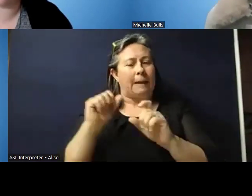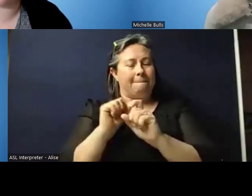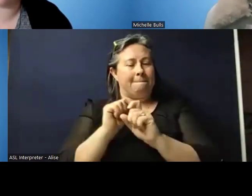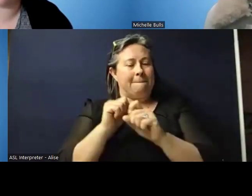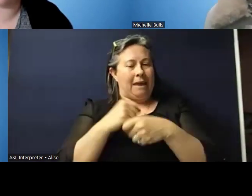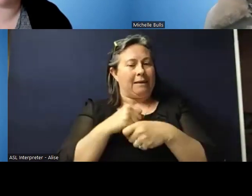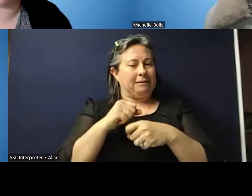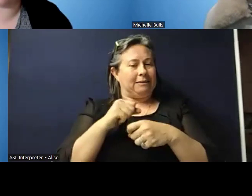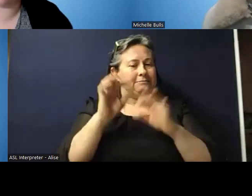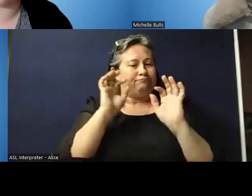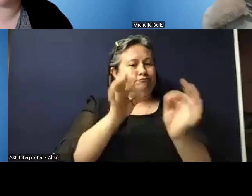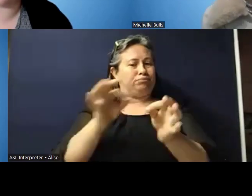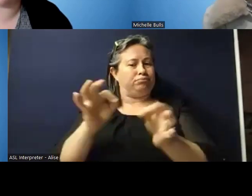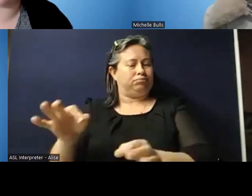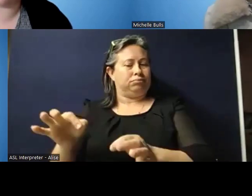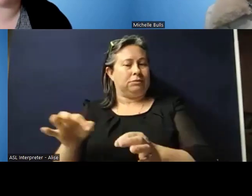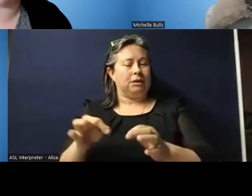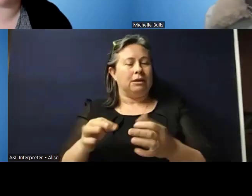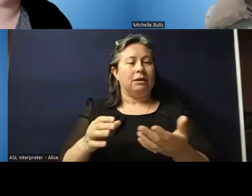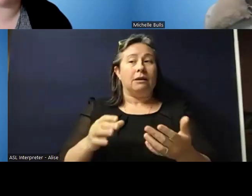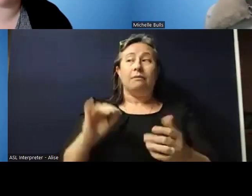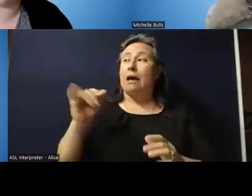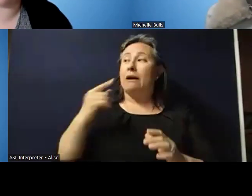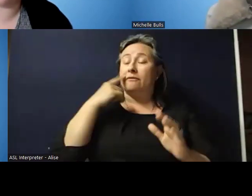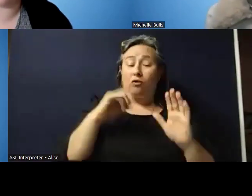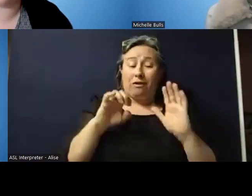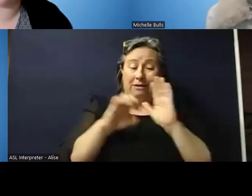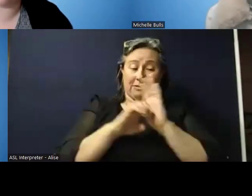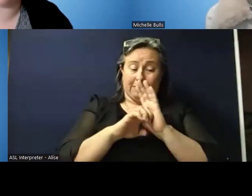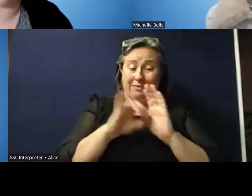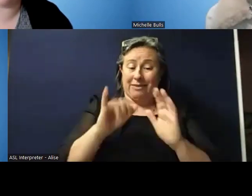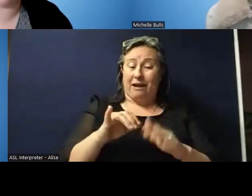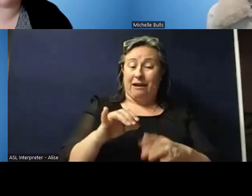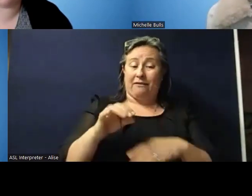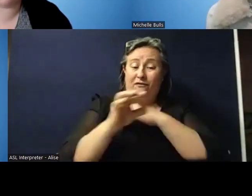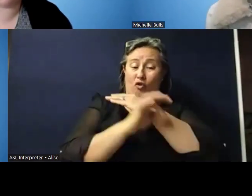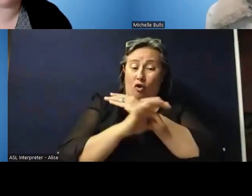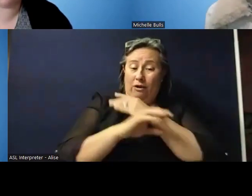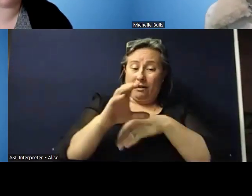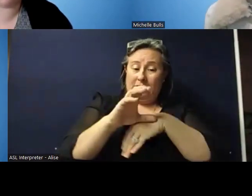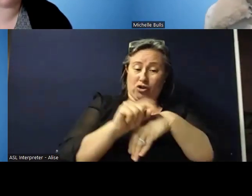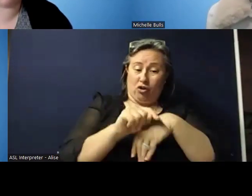And just like that, for instance, if that foreign consultant is dealing with humans